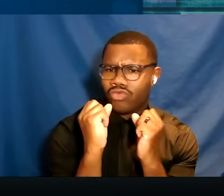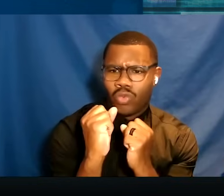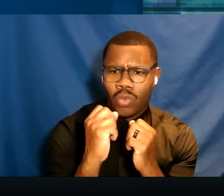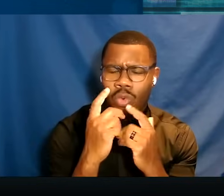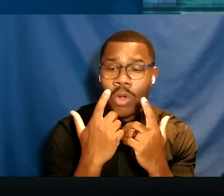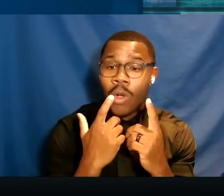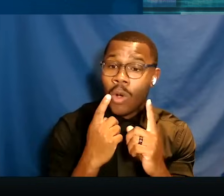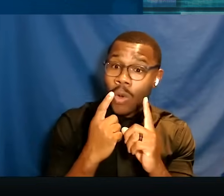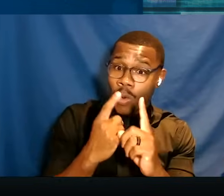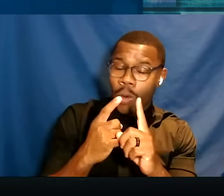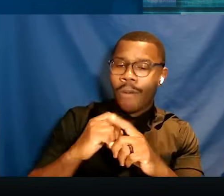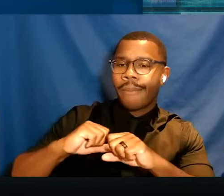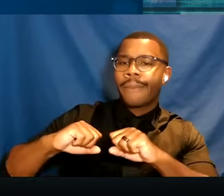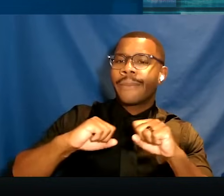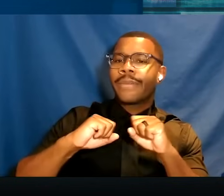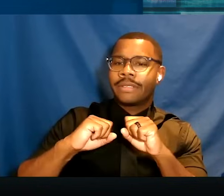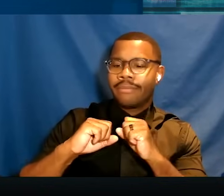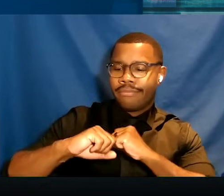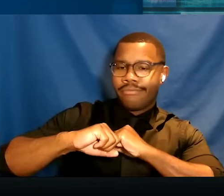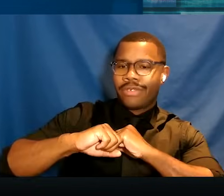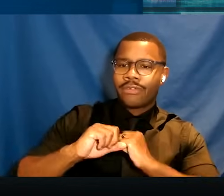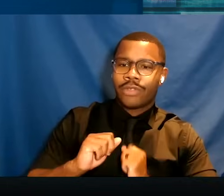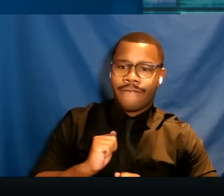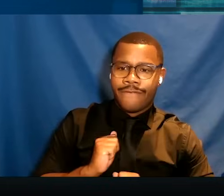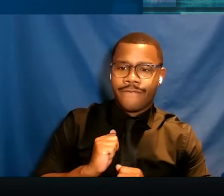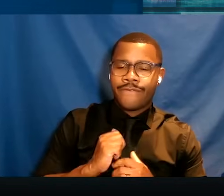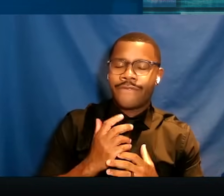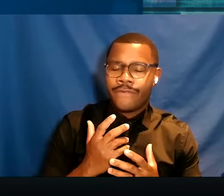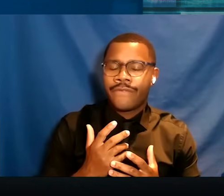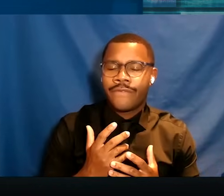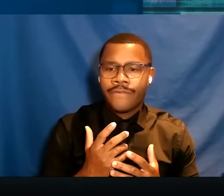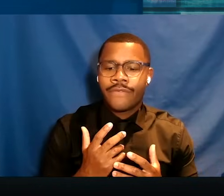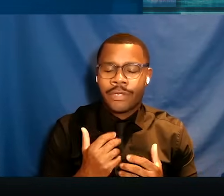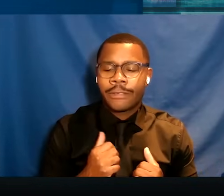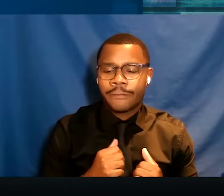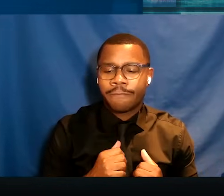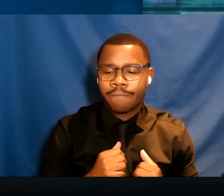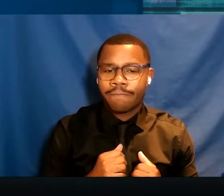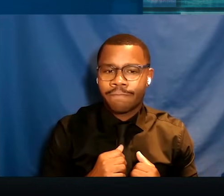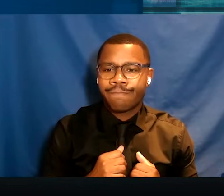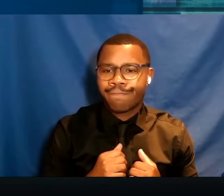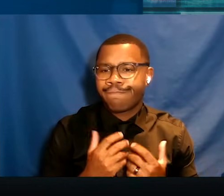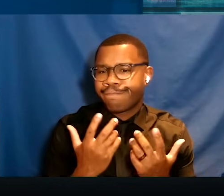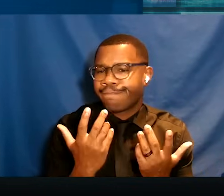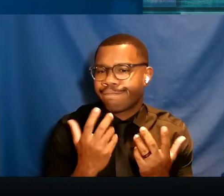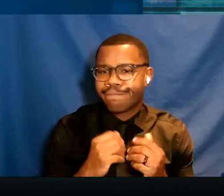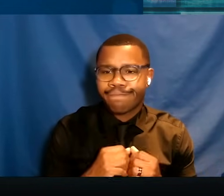and not investing massive amounts of our bargaining leverage in something that's not realistic or not gonna happen.